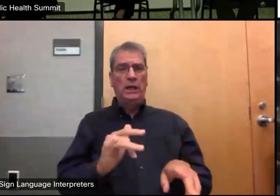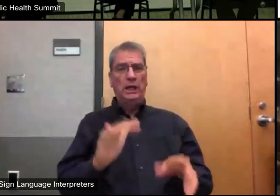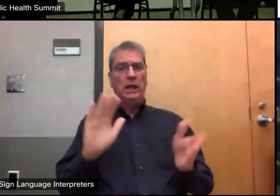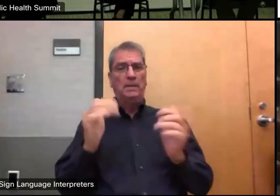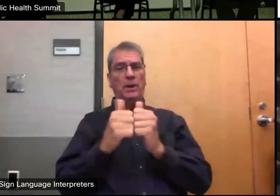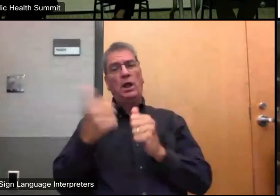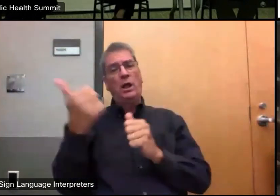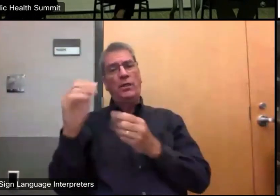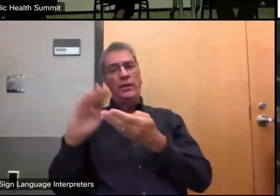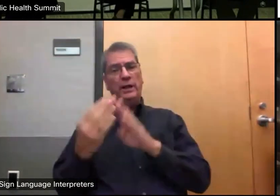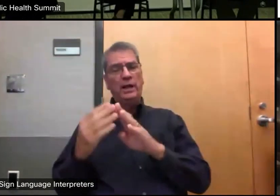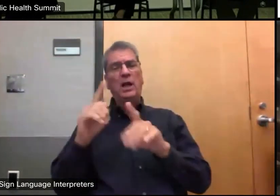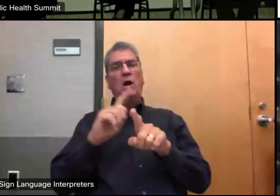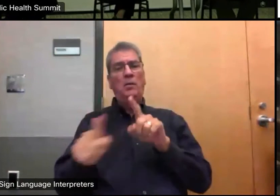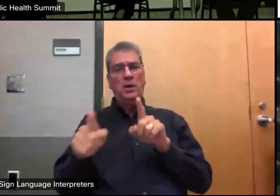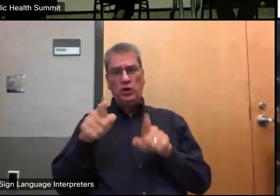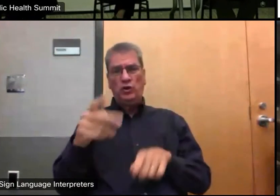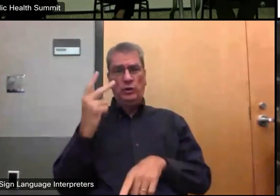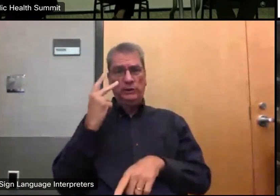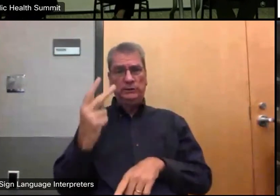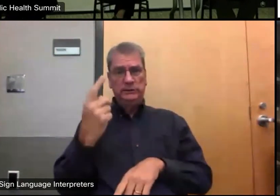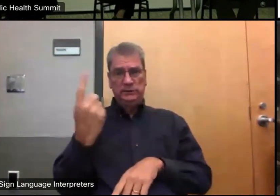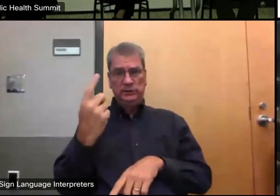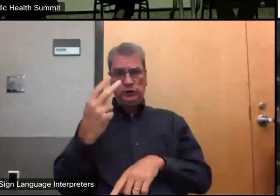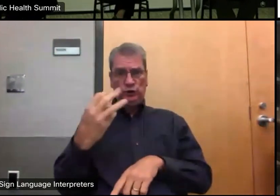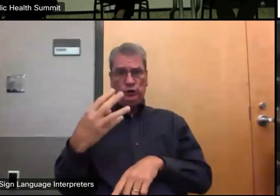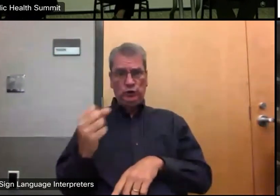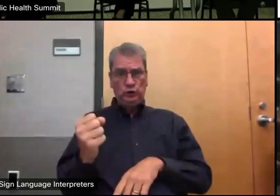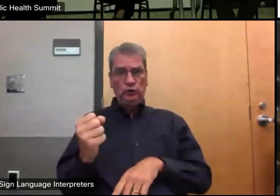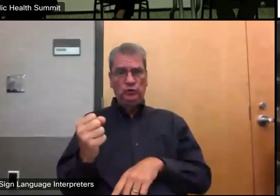I think, when you see that, when you see something in the in the news media, um, no, that it